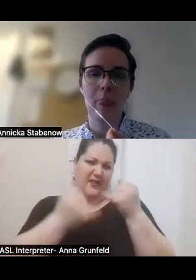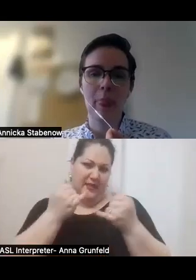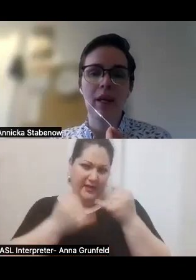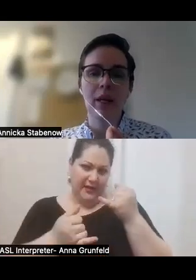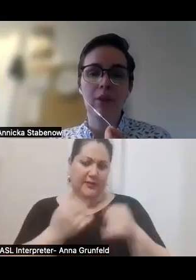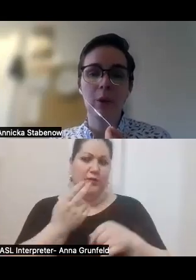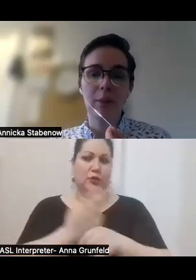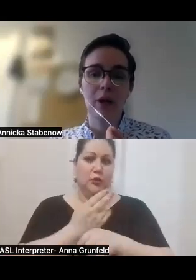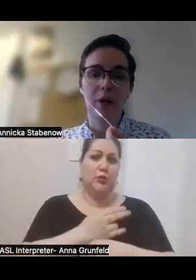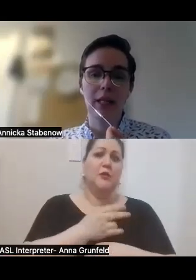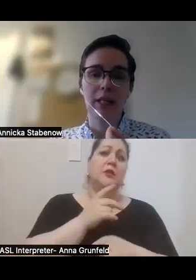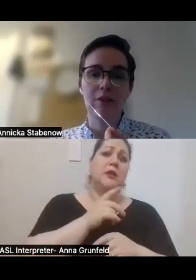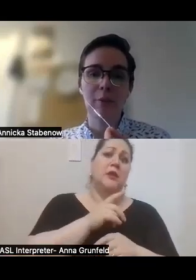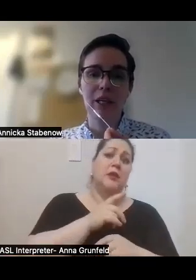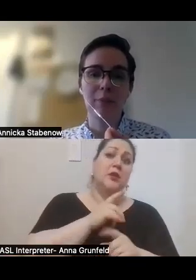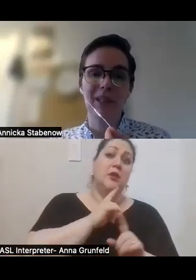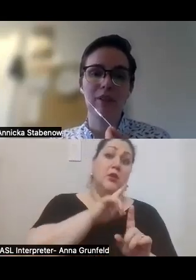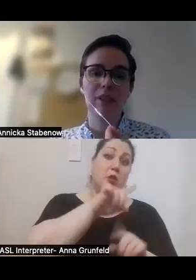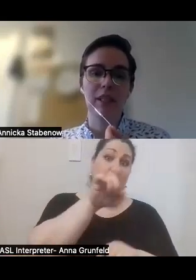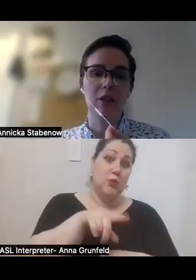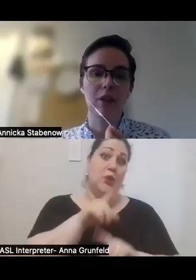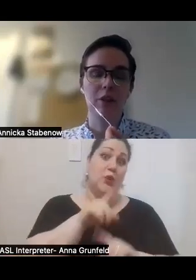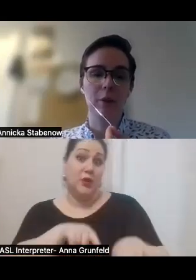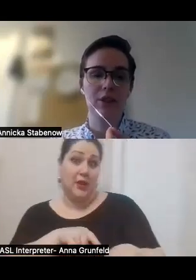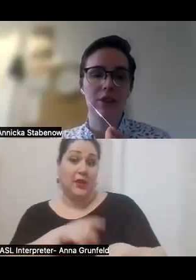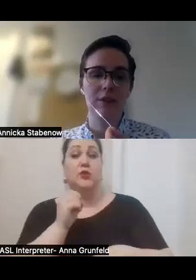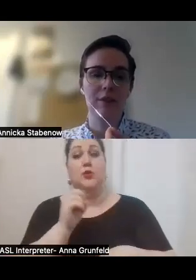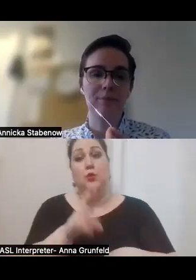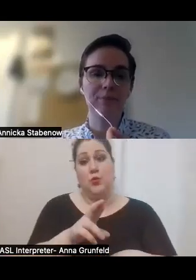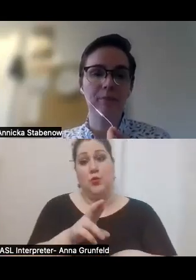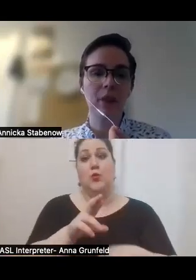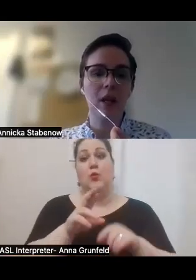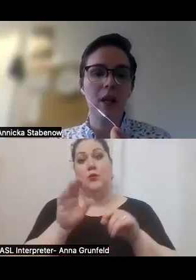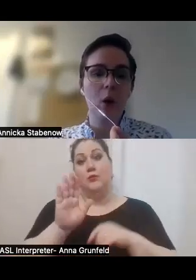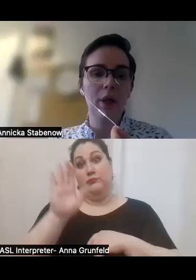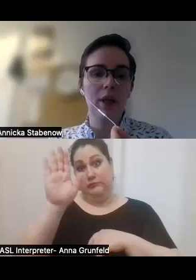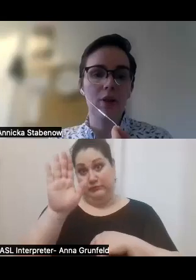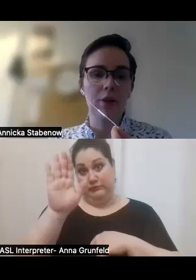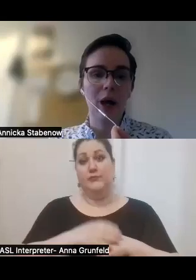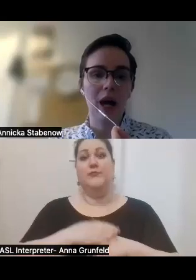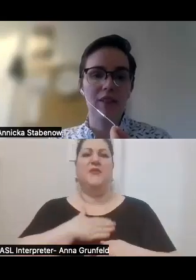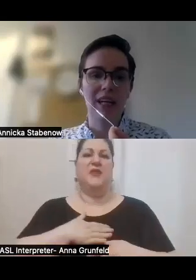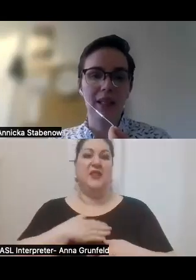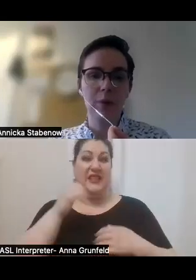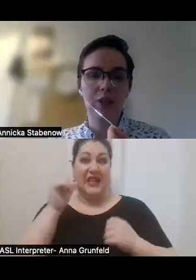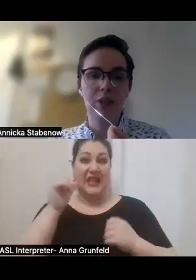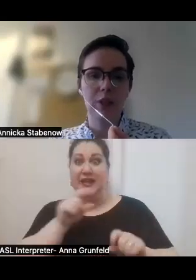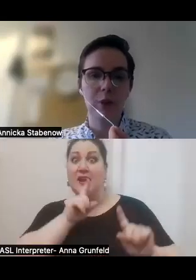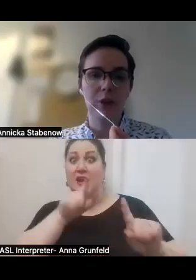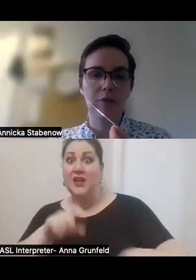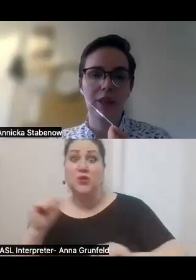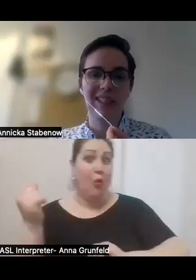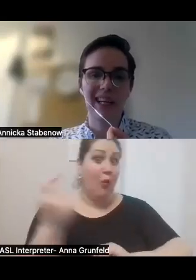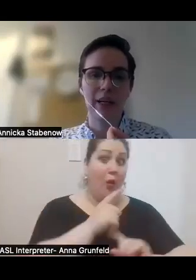Note that moderators may not be able to get to all the questions. We also have a sign language interpreter for the entire